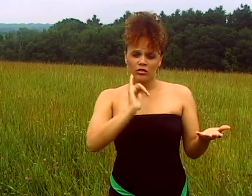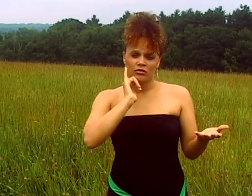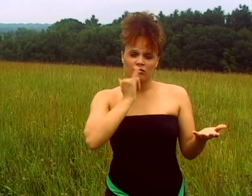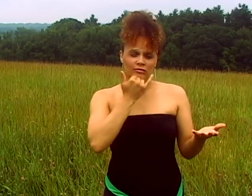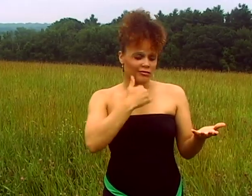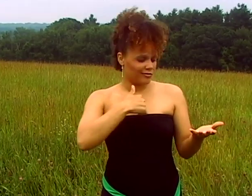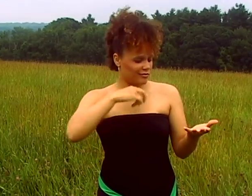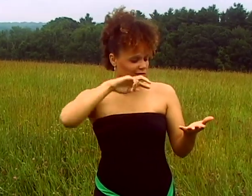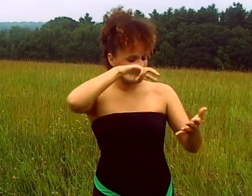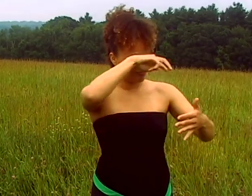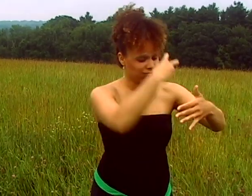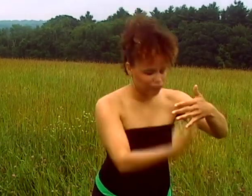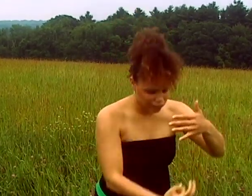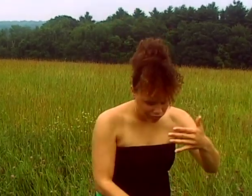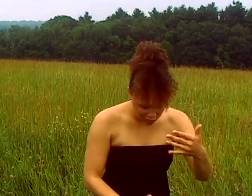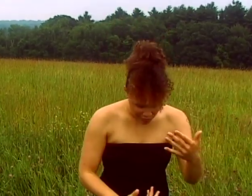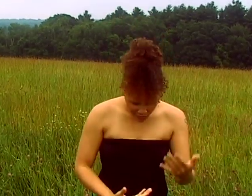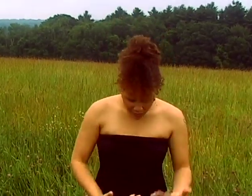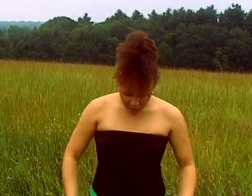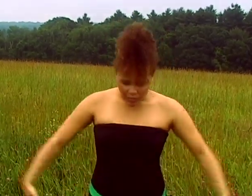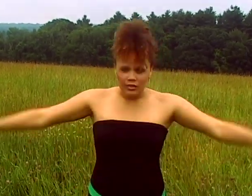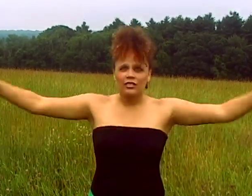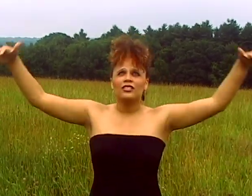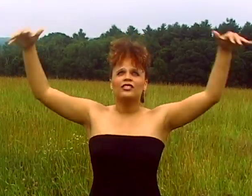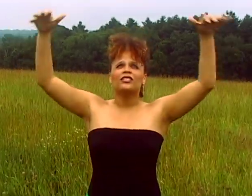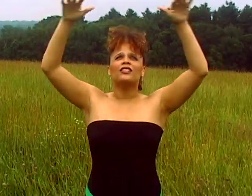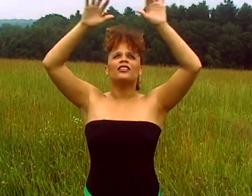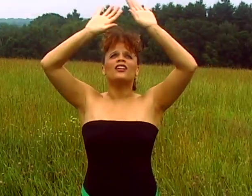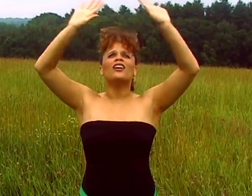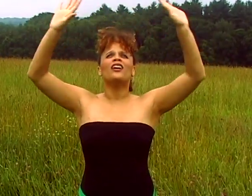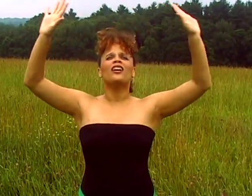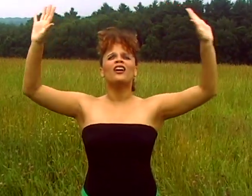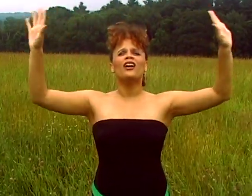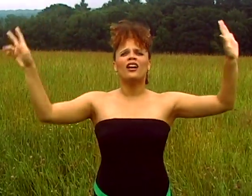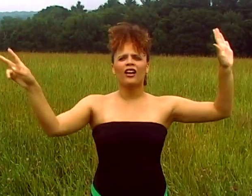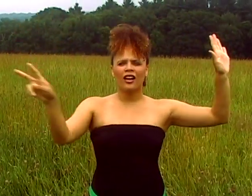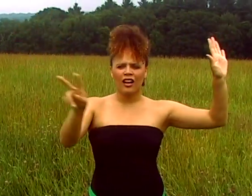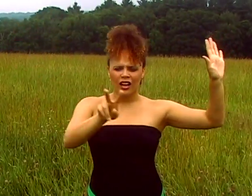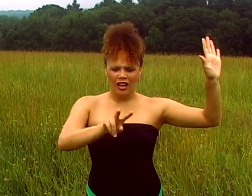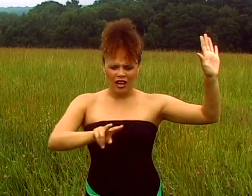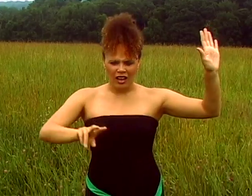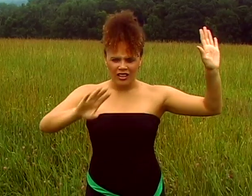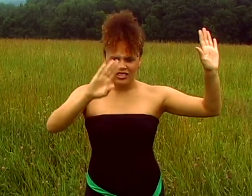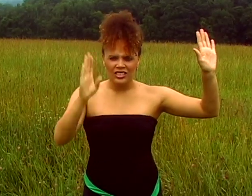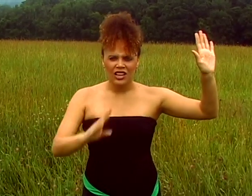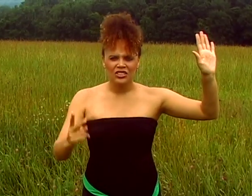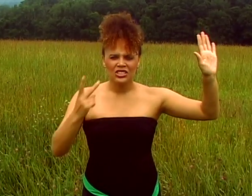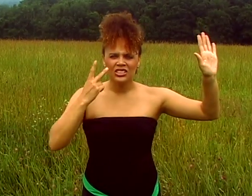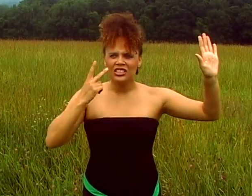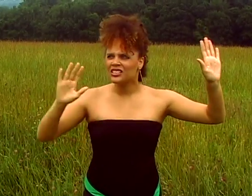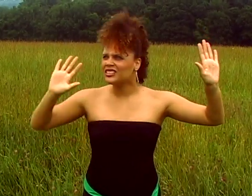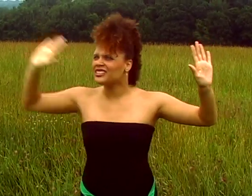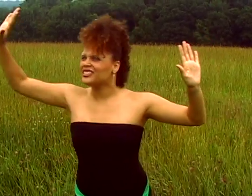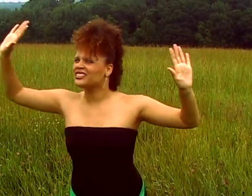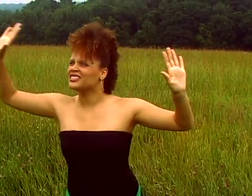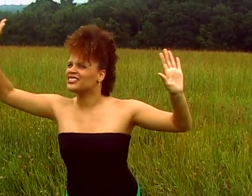These wheels have taken my body To places I have never seen